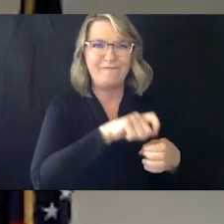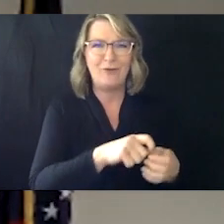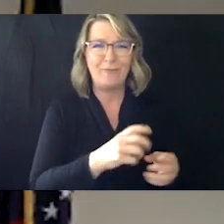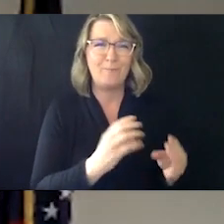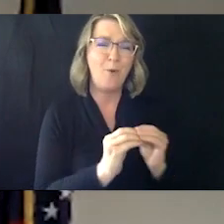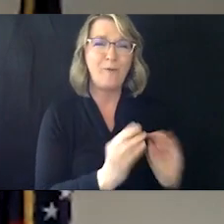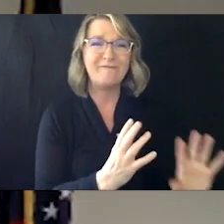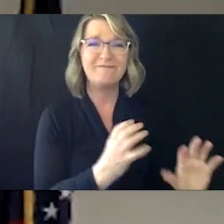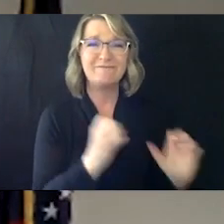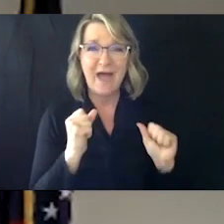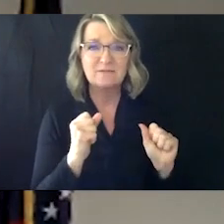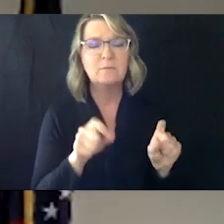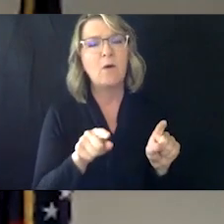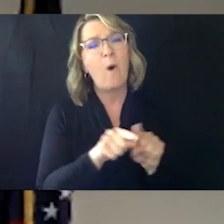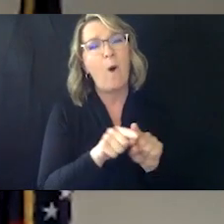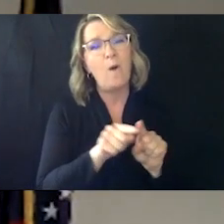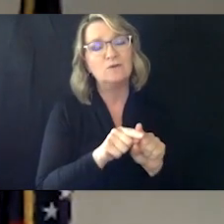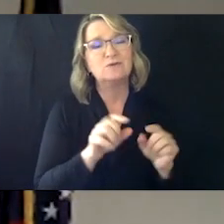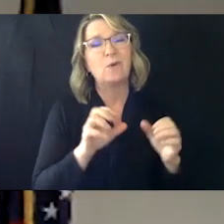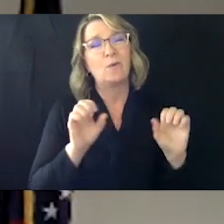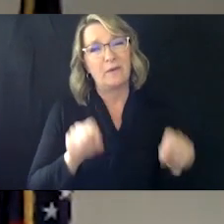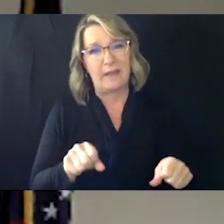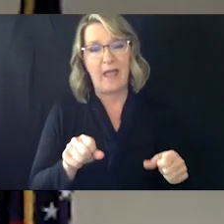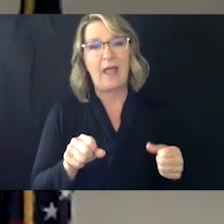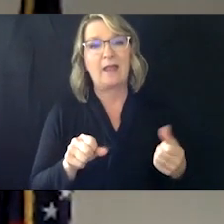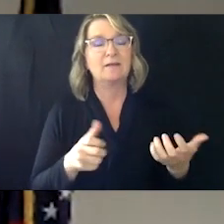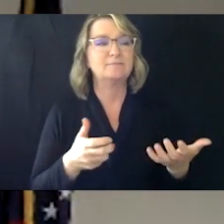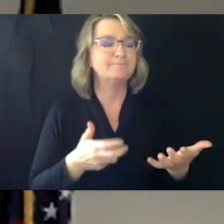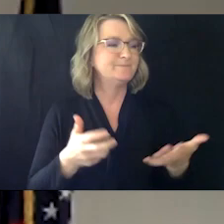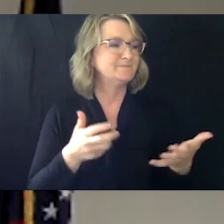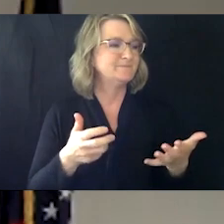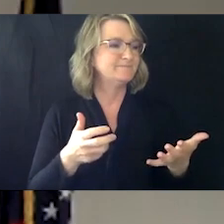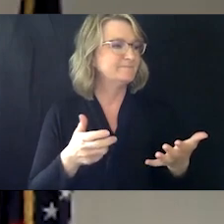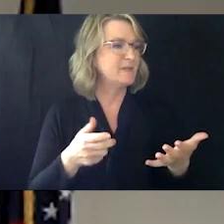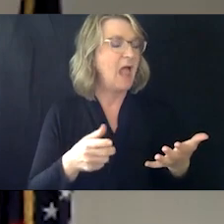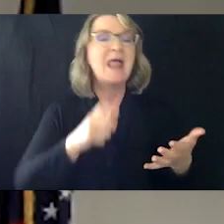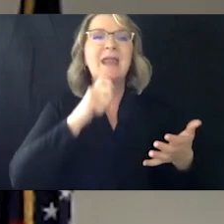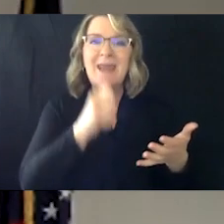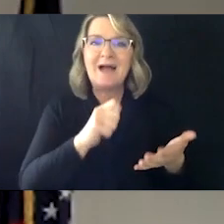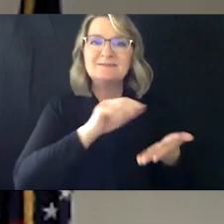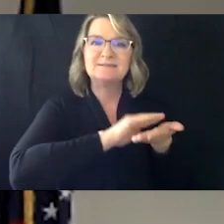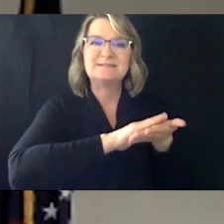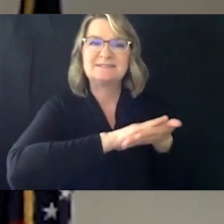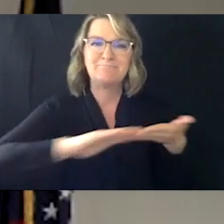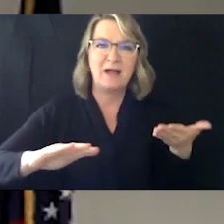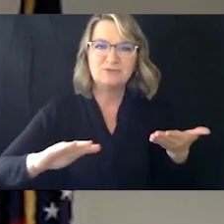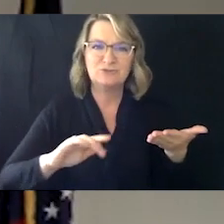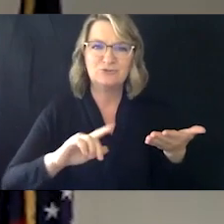don't smudge as much when the ballots are going through the tabulator